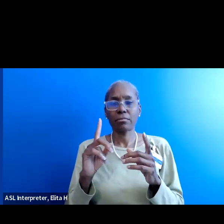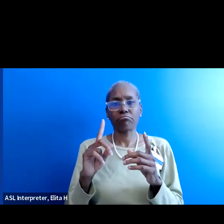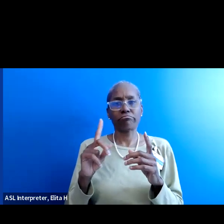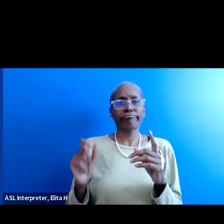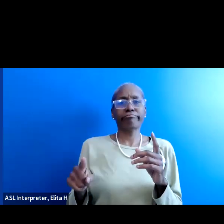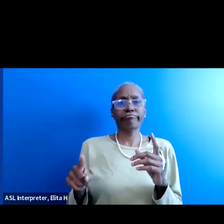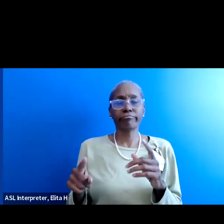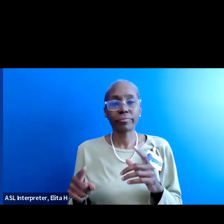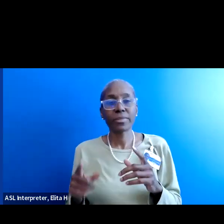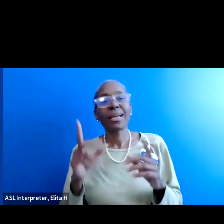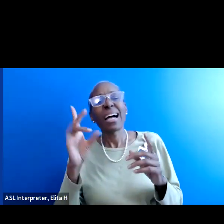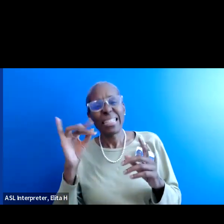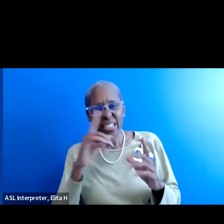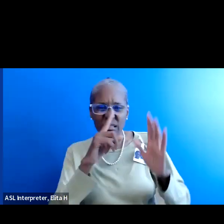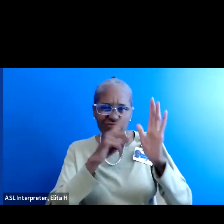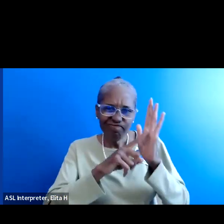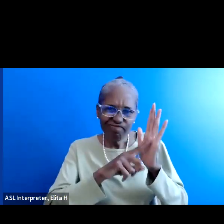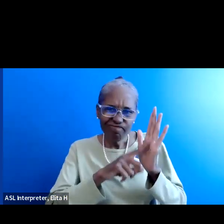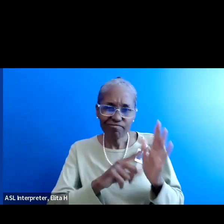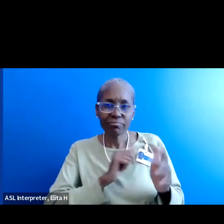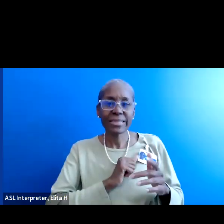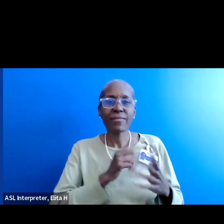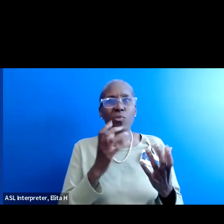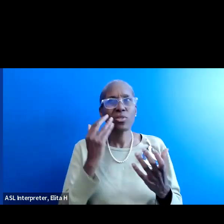So I had to do some digging for this because I wanted to know the answer personally.